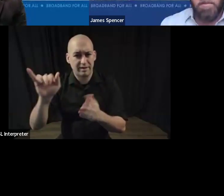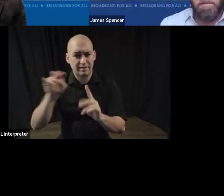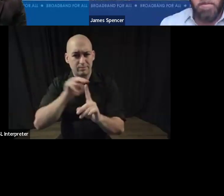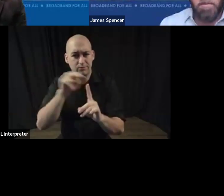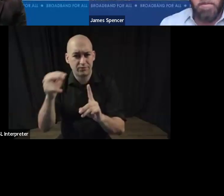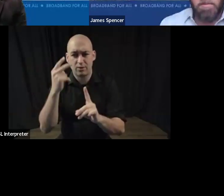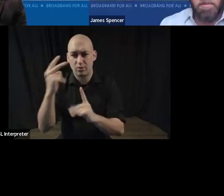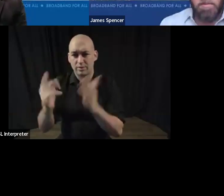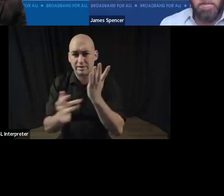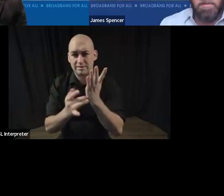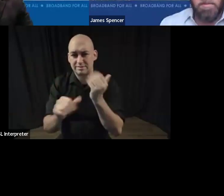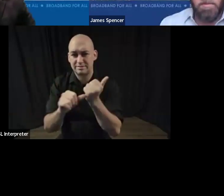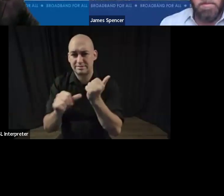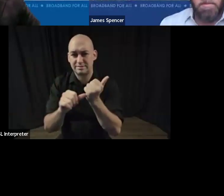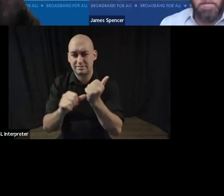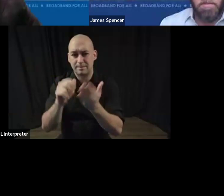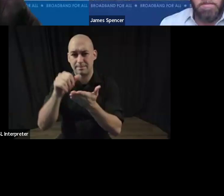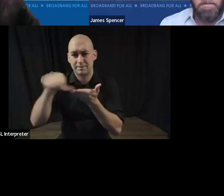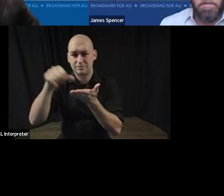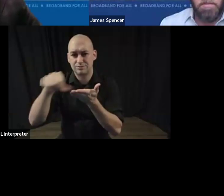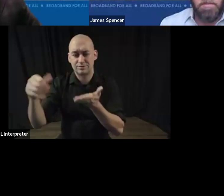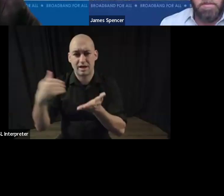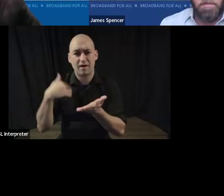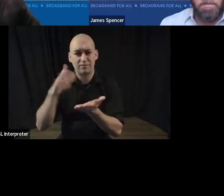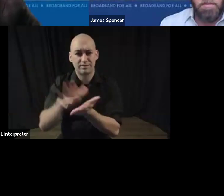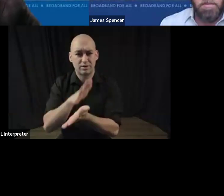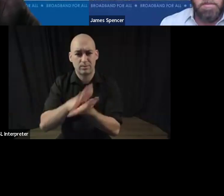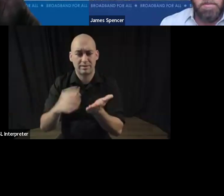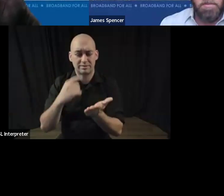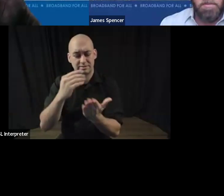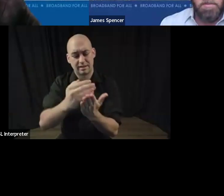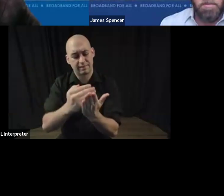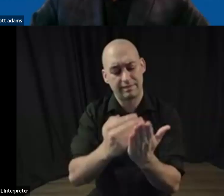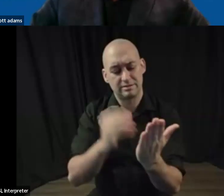Assistance page. We have a document title, list of example documents, certifying eligible